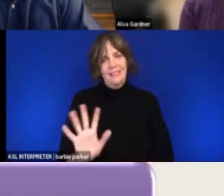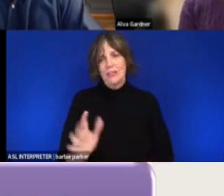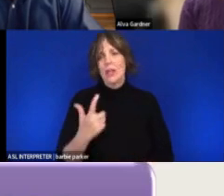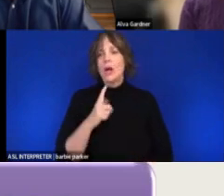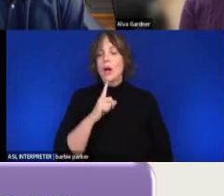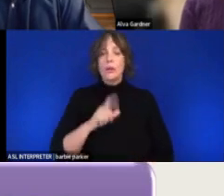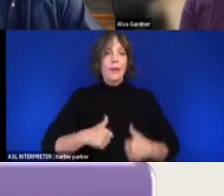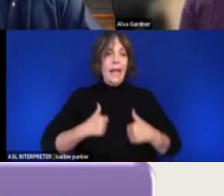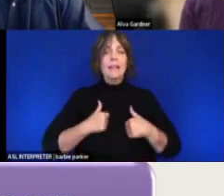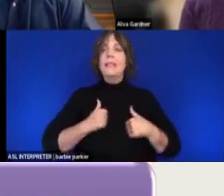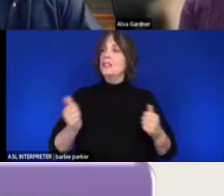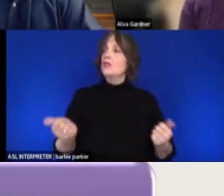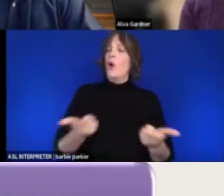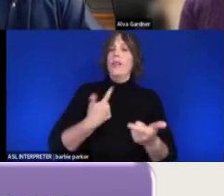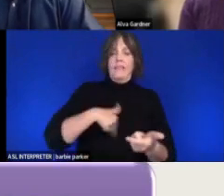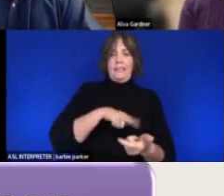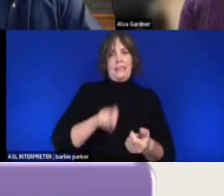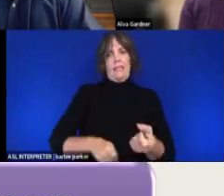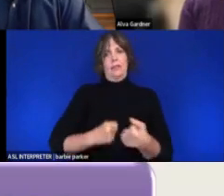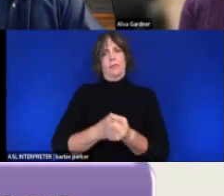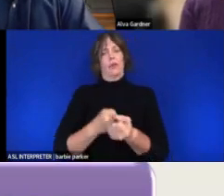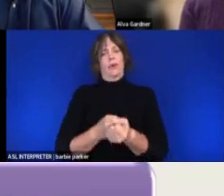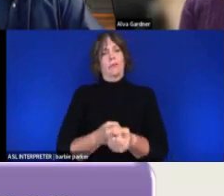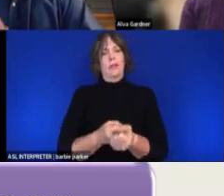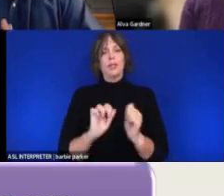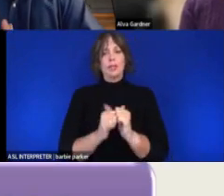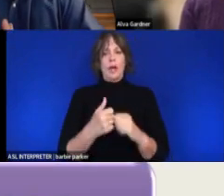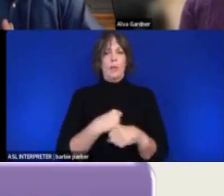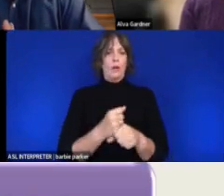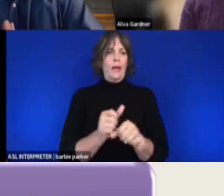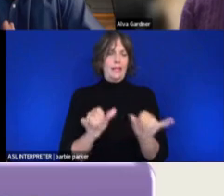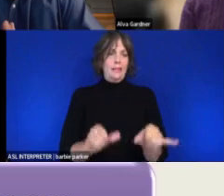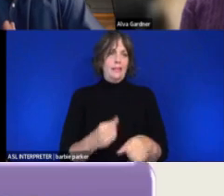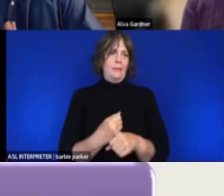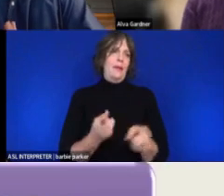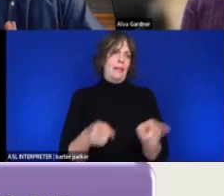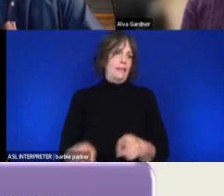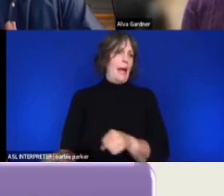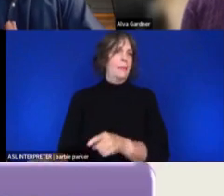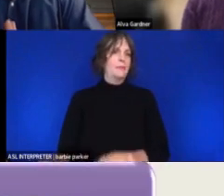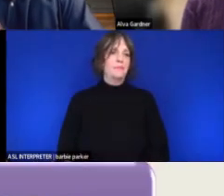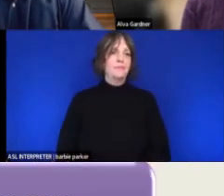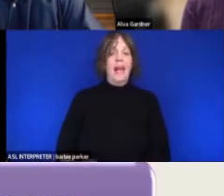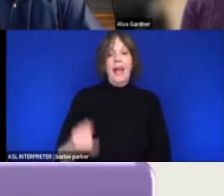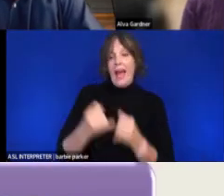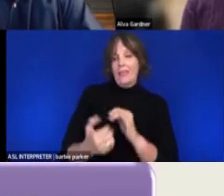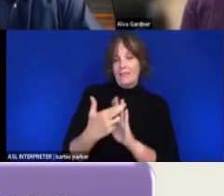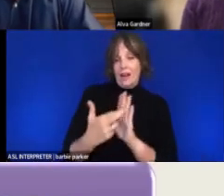supported. And so how do we create a system that makes that happen? The Final Rule from CMS